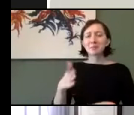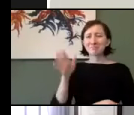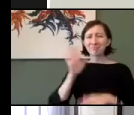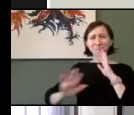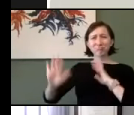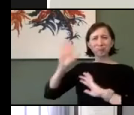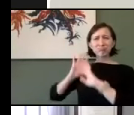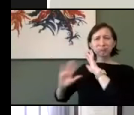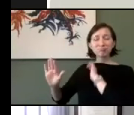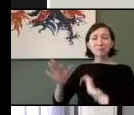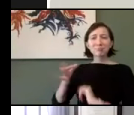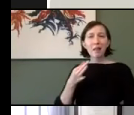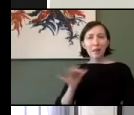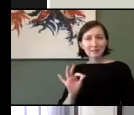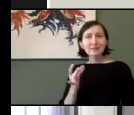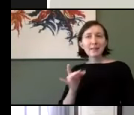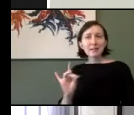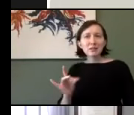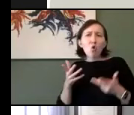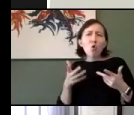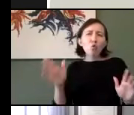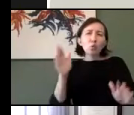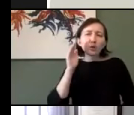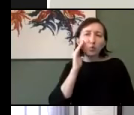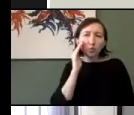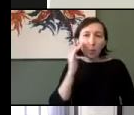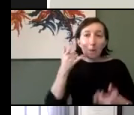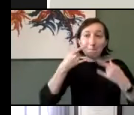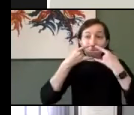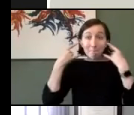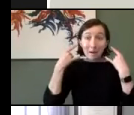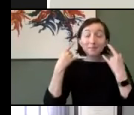We knew masks worked then.